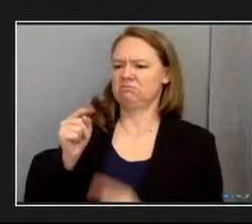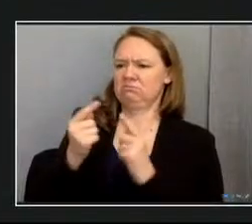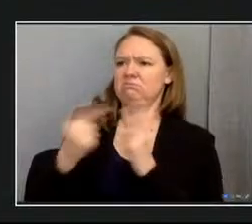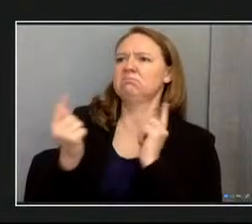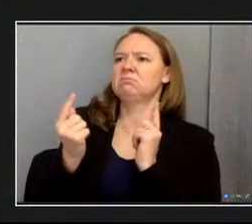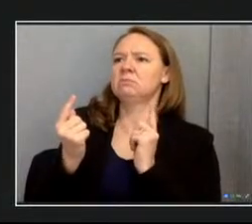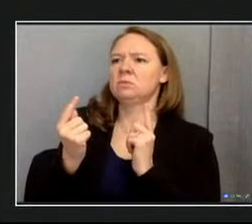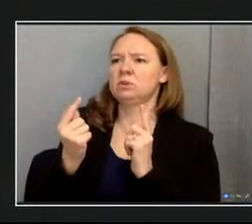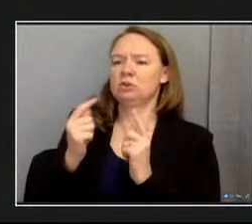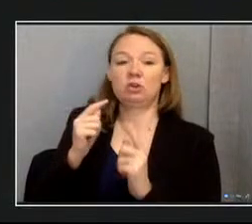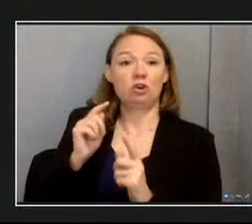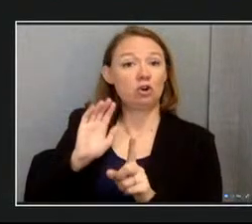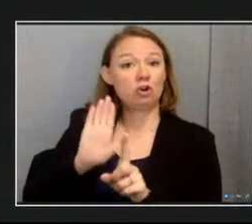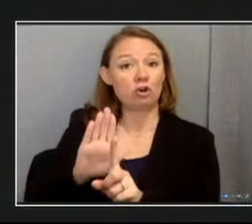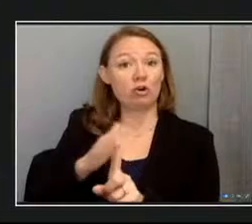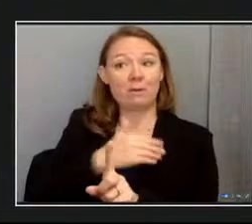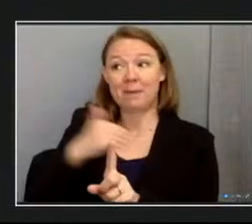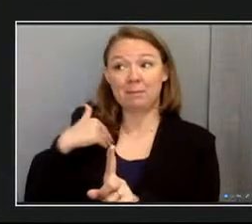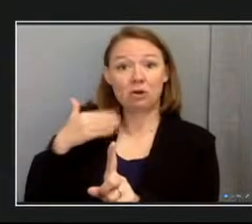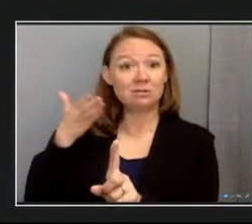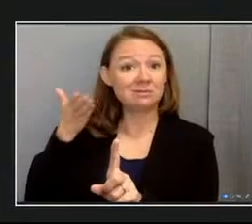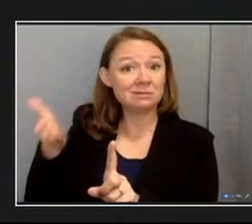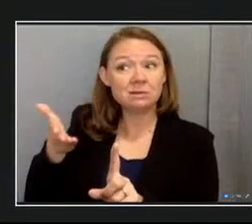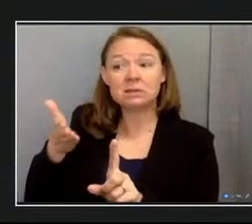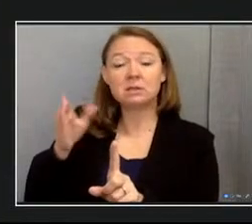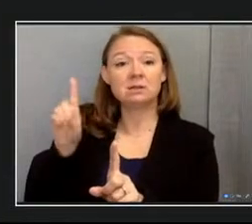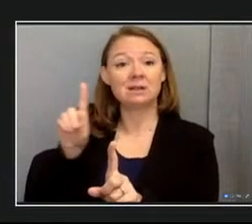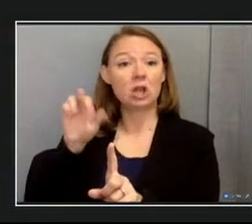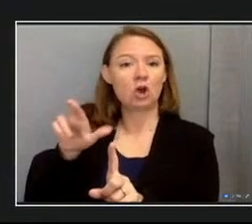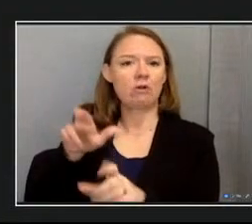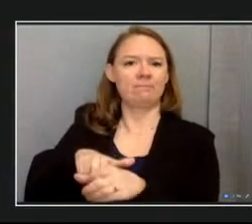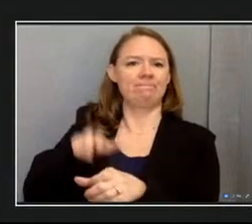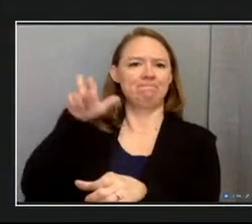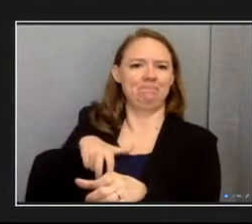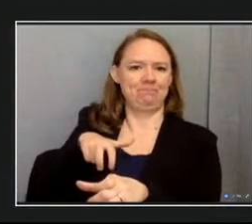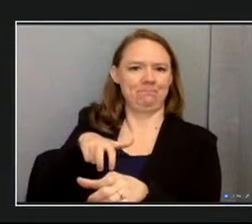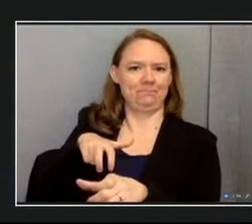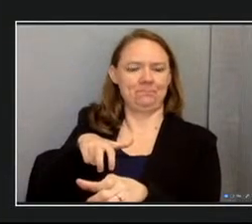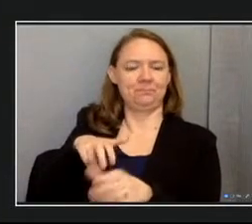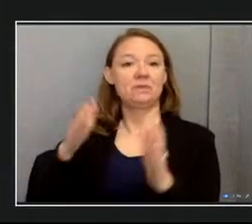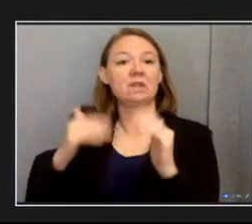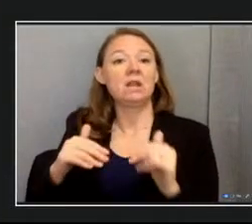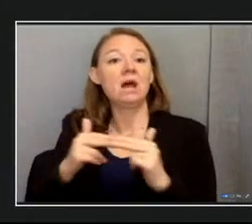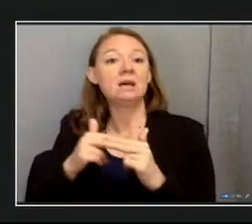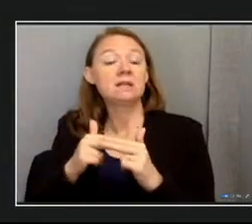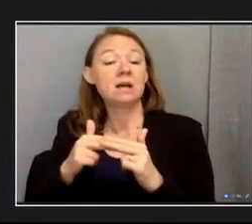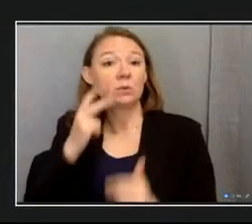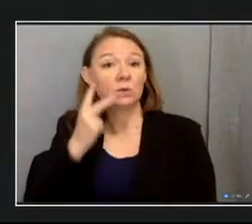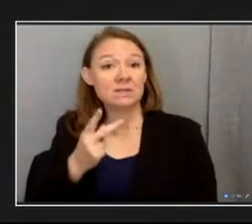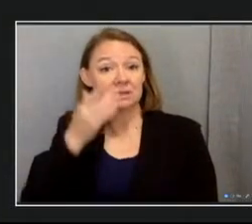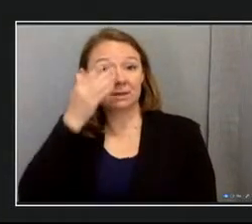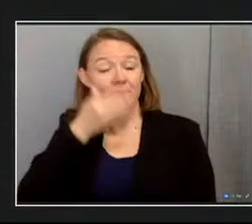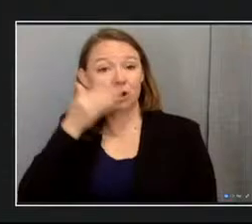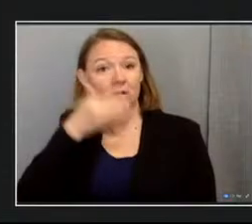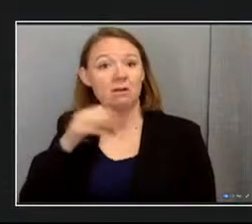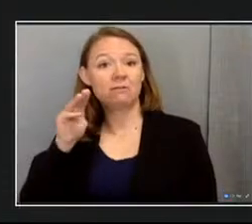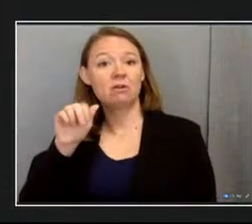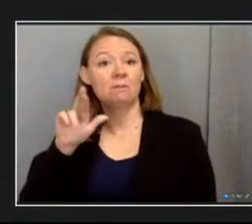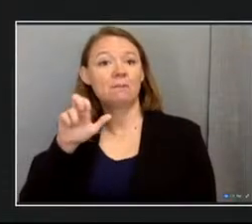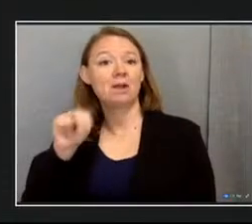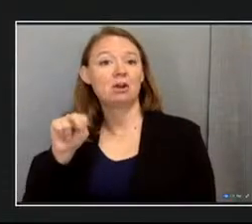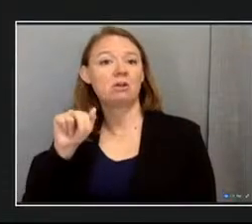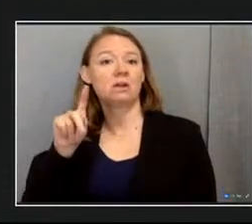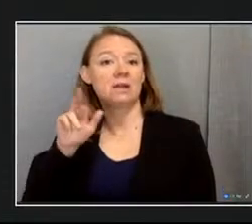And on the next slide we see front of the Marian Anderson house in Philadelphia,